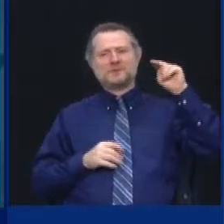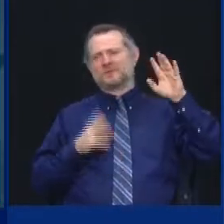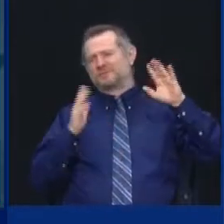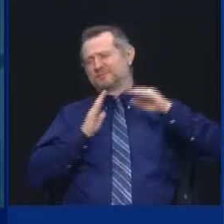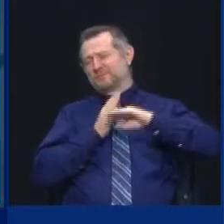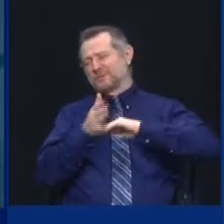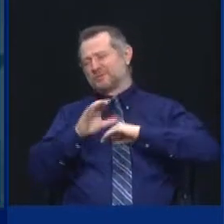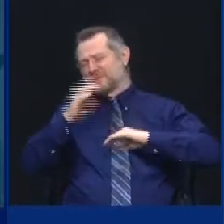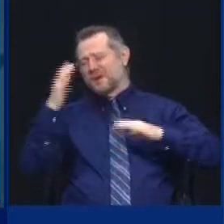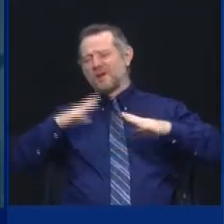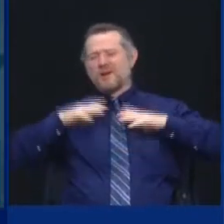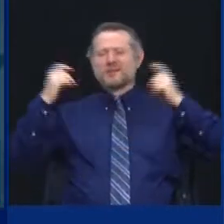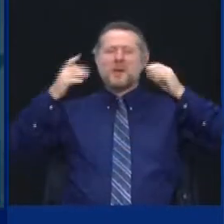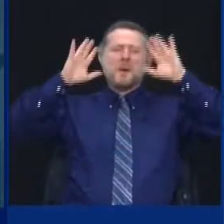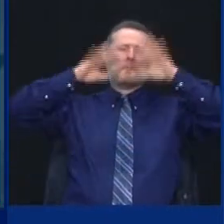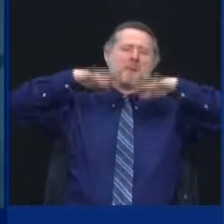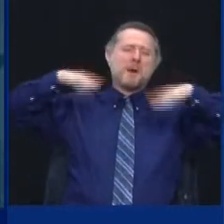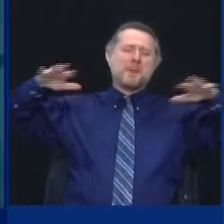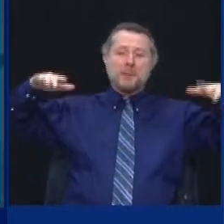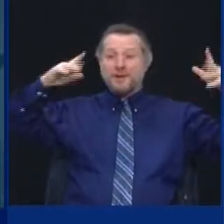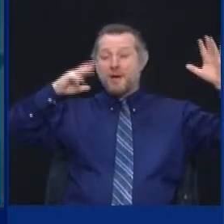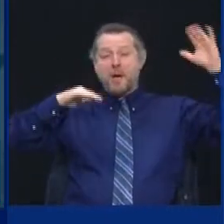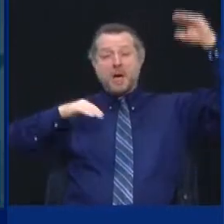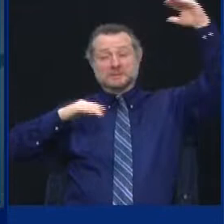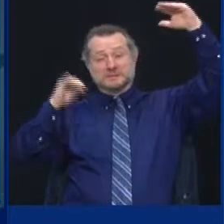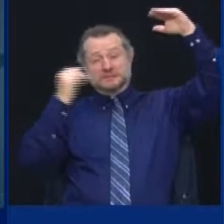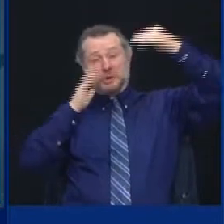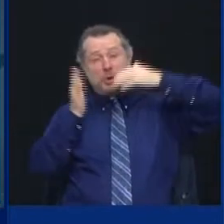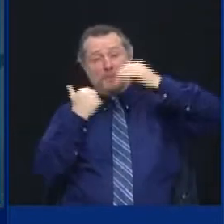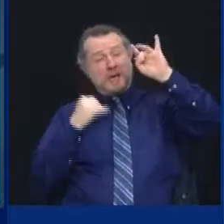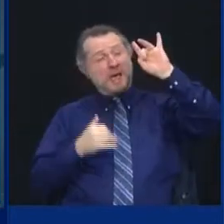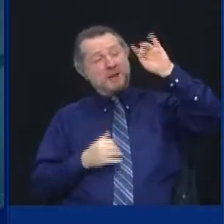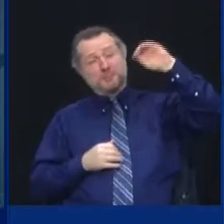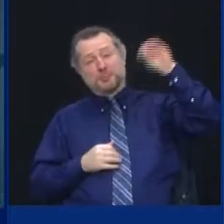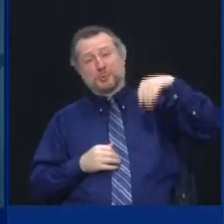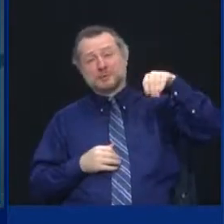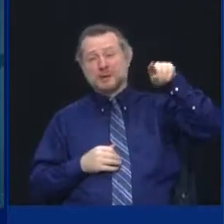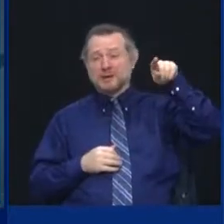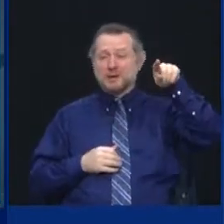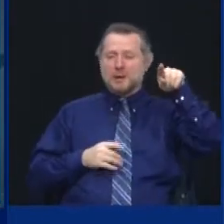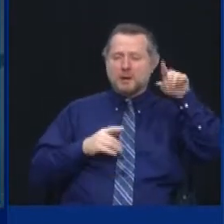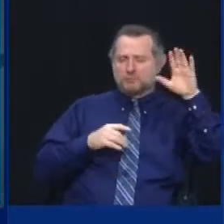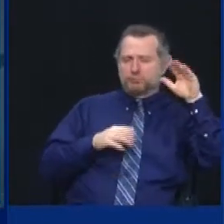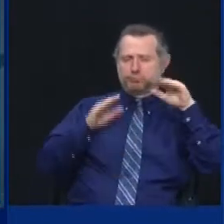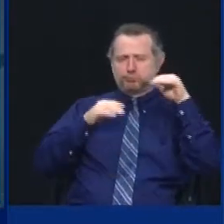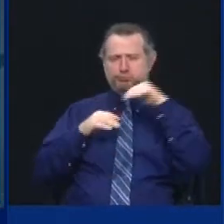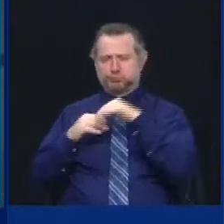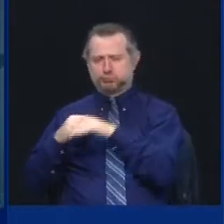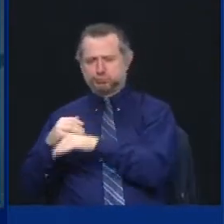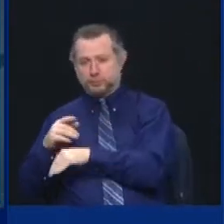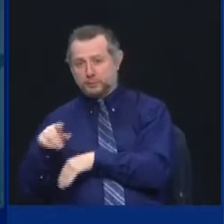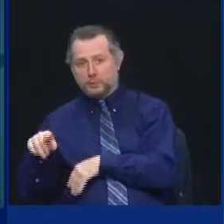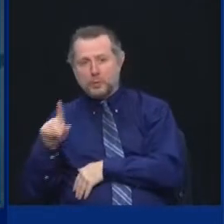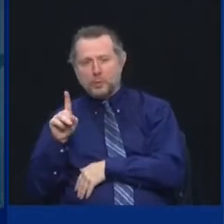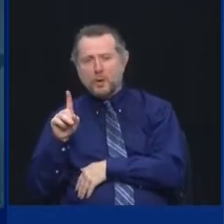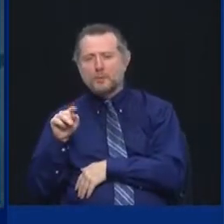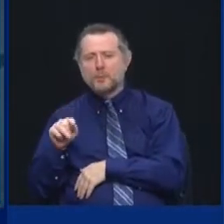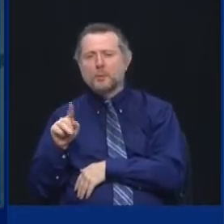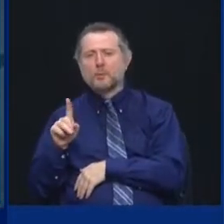BEHAVIOR AND COMMUNITY BEHAVIOR. BUT THE POSITIVITY IN JANUARY AFTER THE HOLIDAY SURGE,